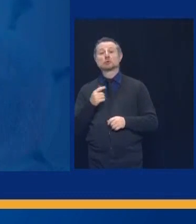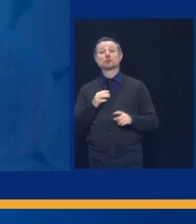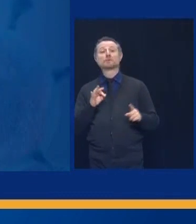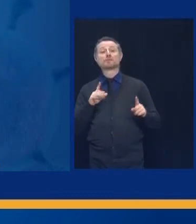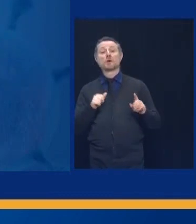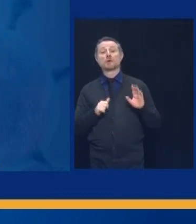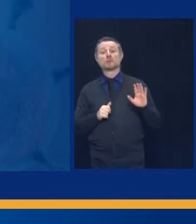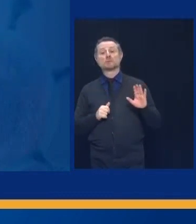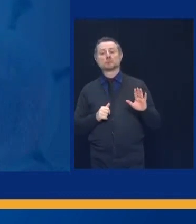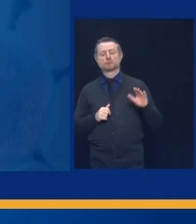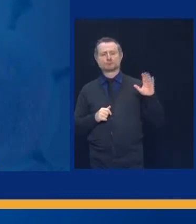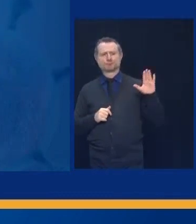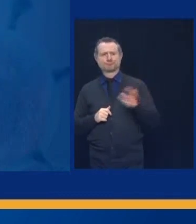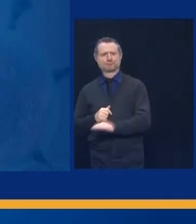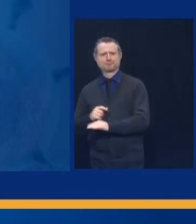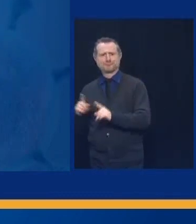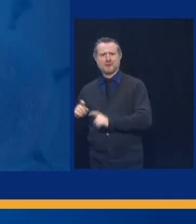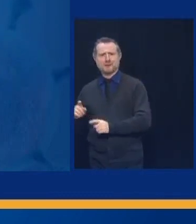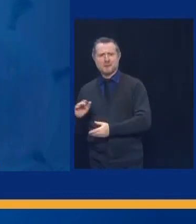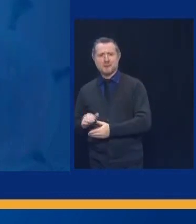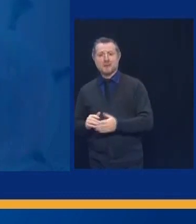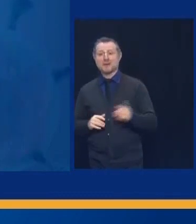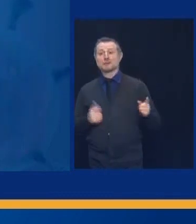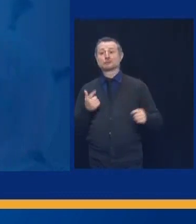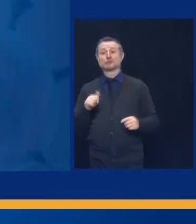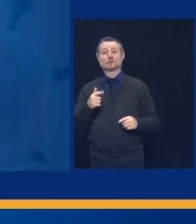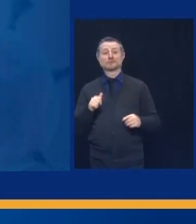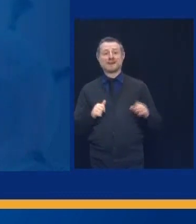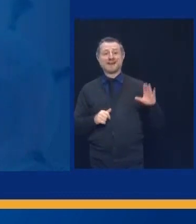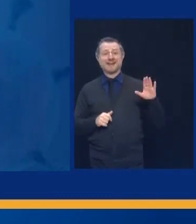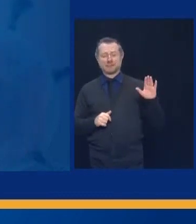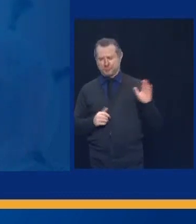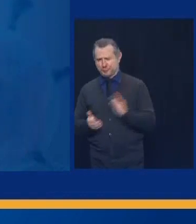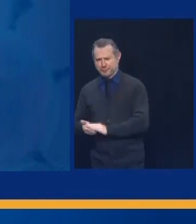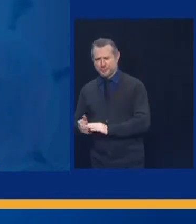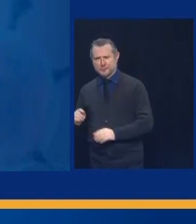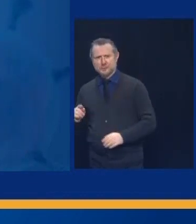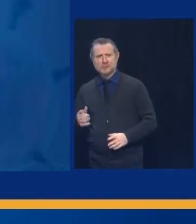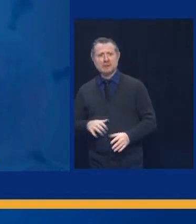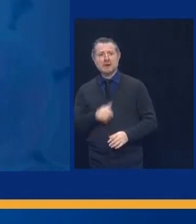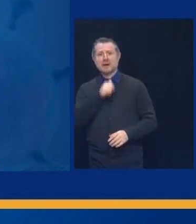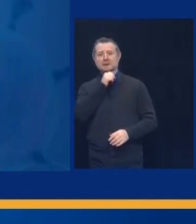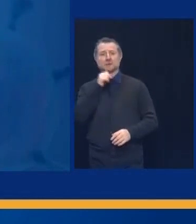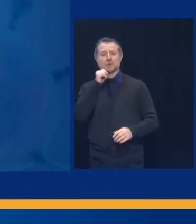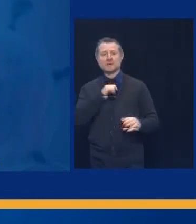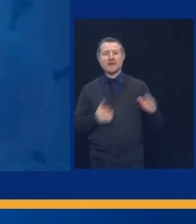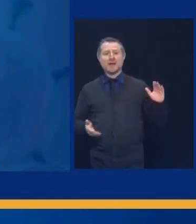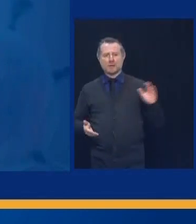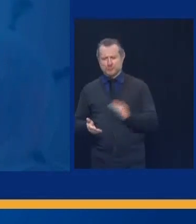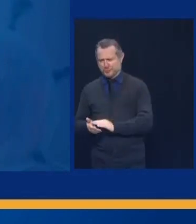NOW WE'RE UP TO ABOUT 120,000 TESTS A DAY.K FLORIDA? GOING DOWN.